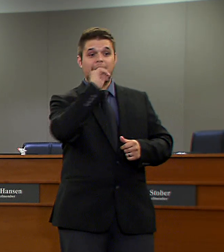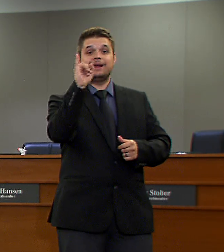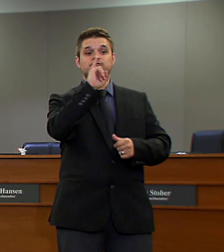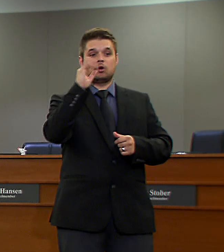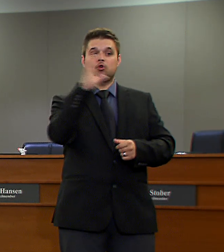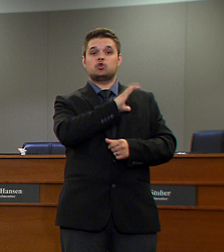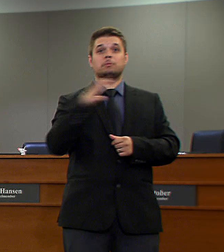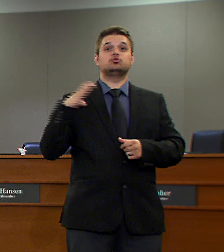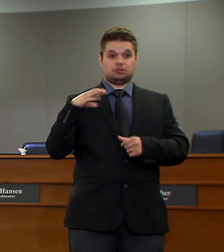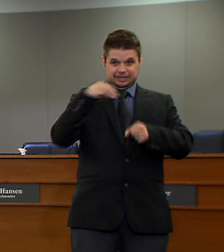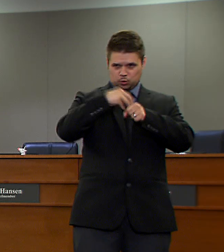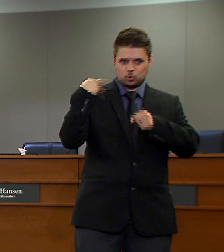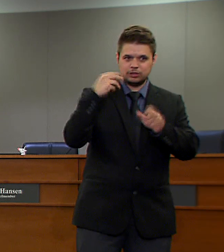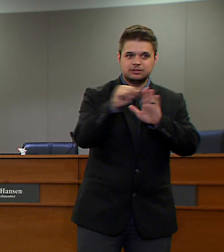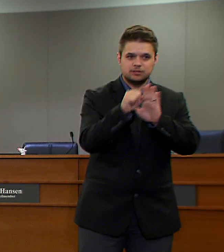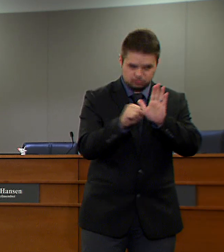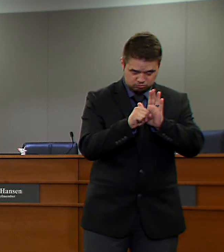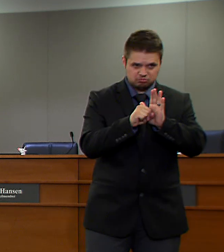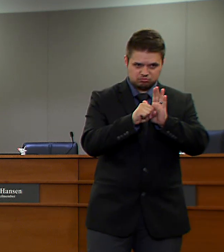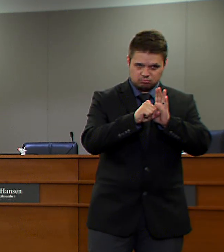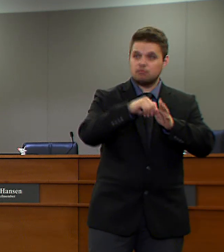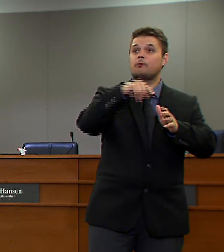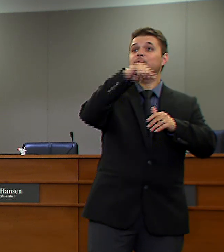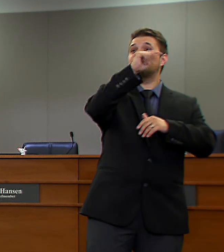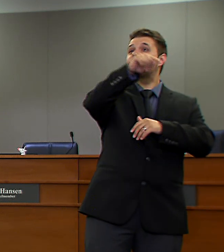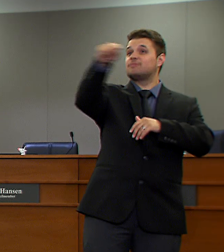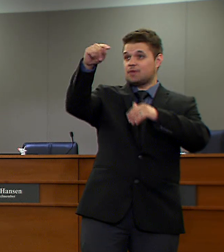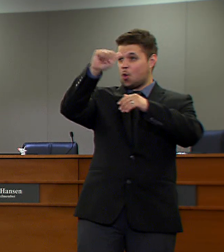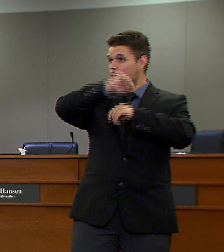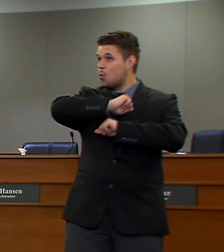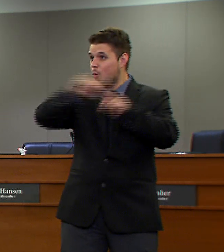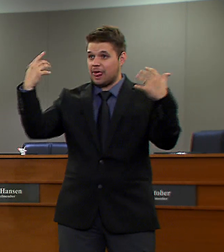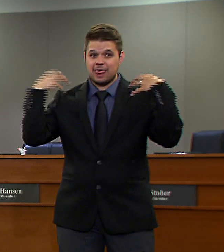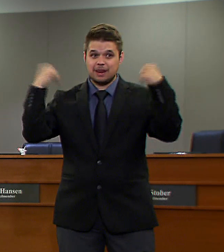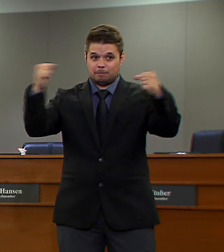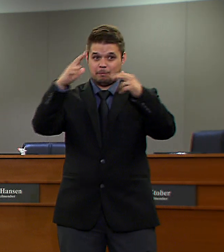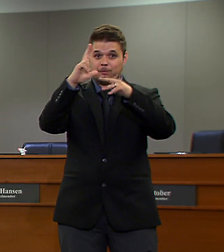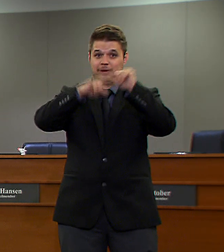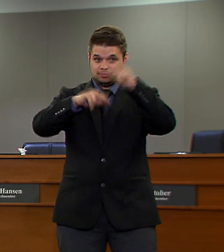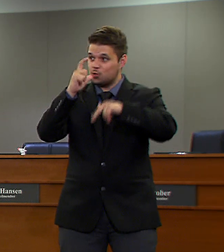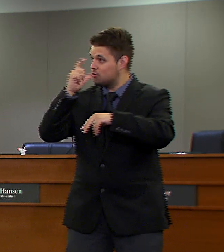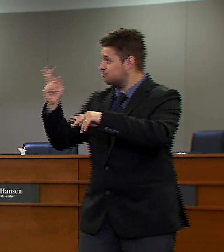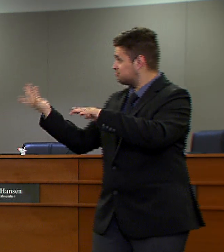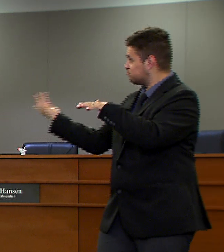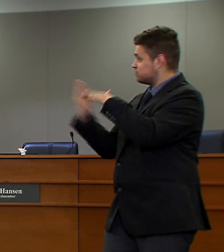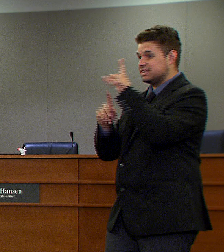Across the state, some fire departments have noticed a decrease in the number of calls